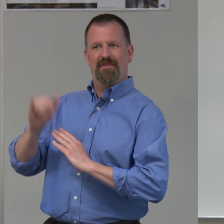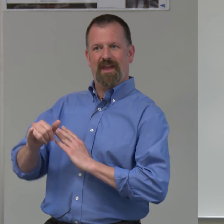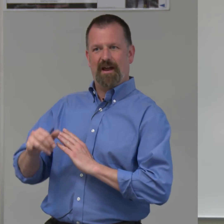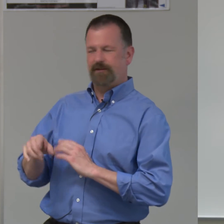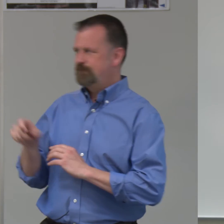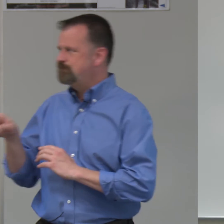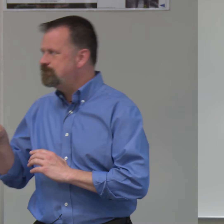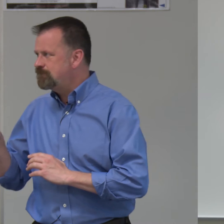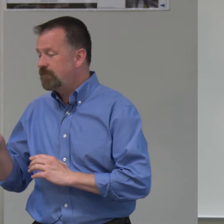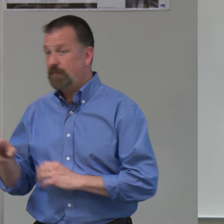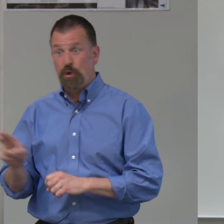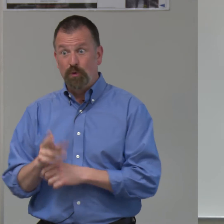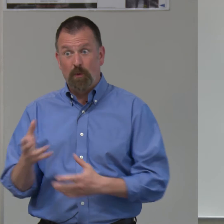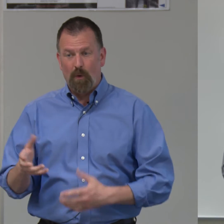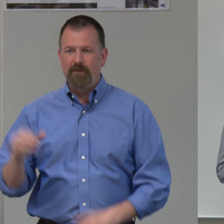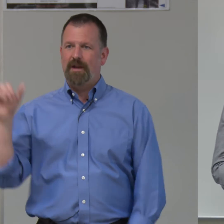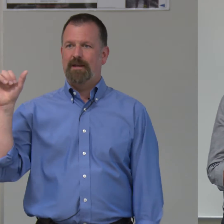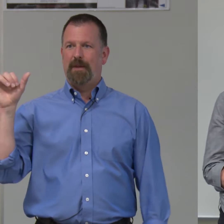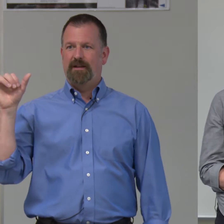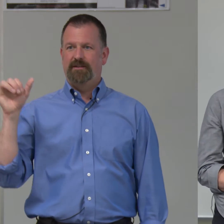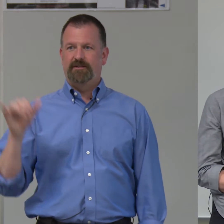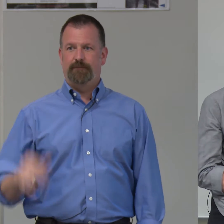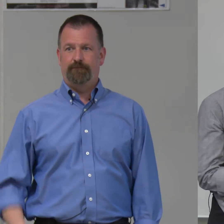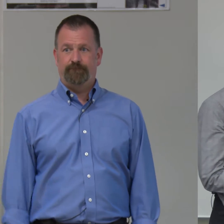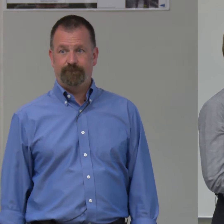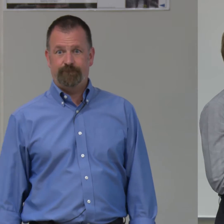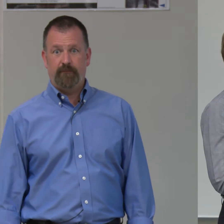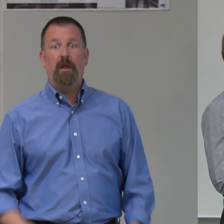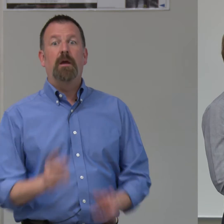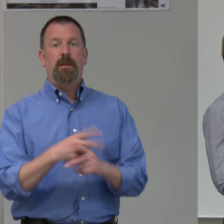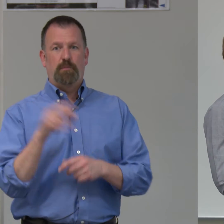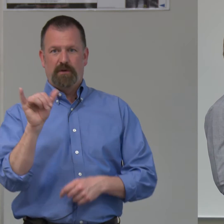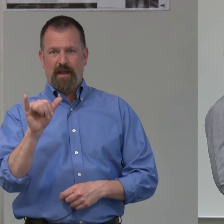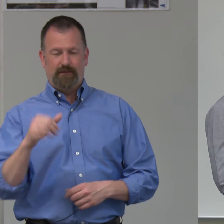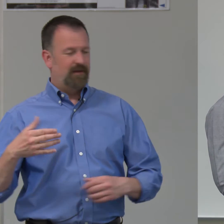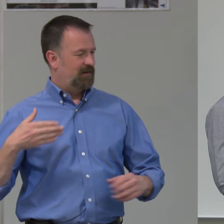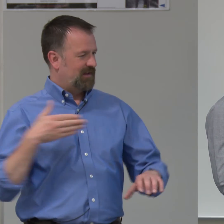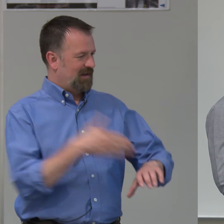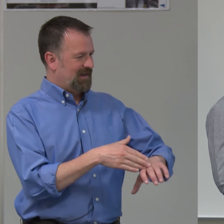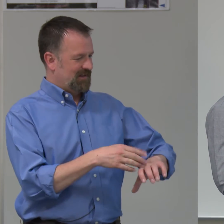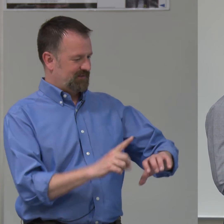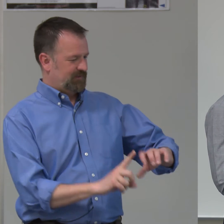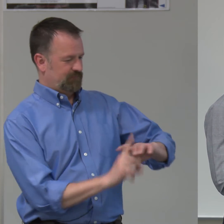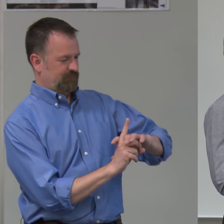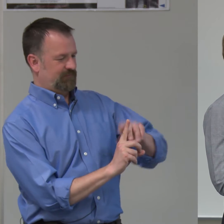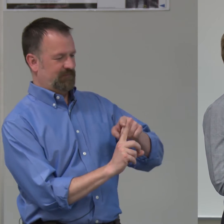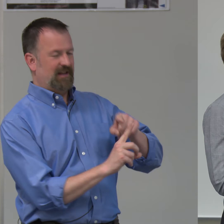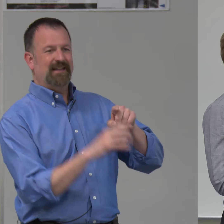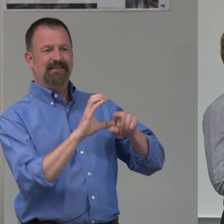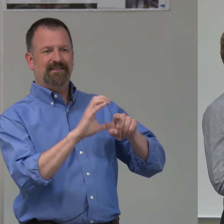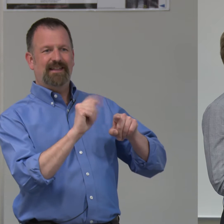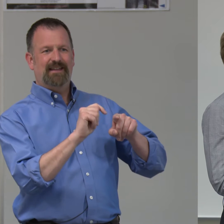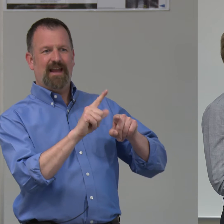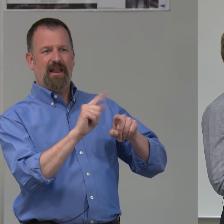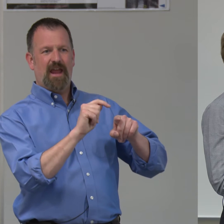and, again, it's done with antibodies, so they produced antibodies against this CTLA-4 marker,